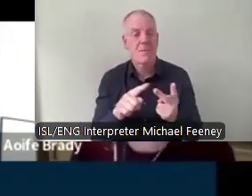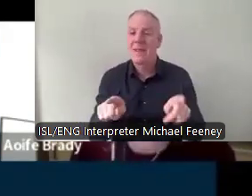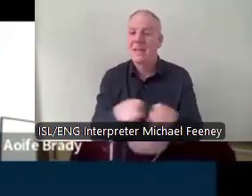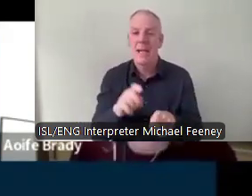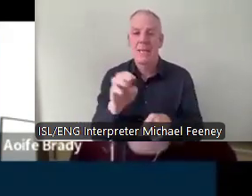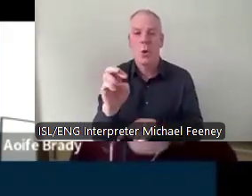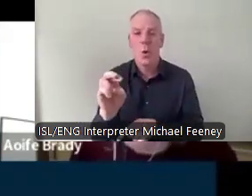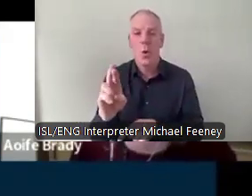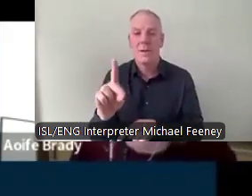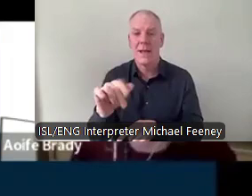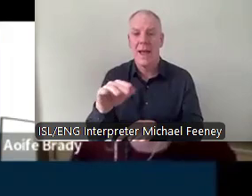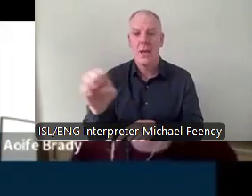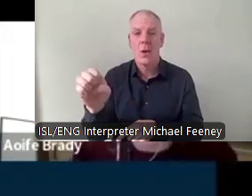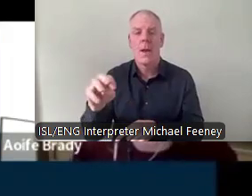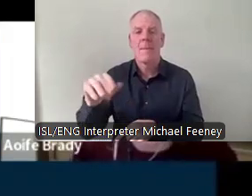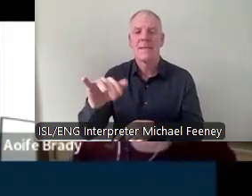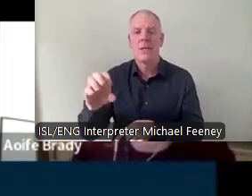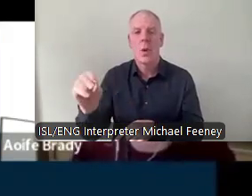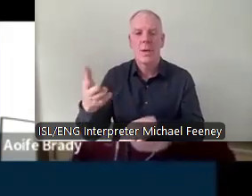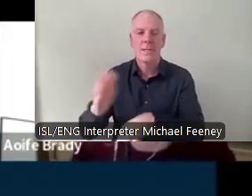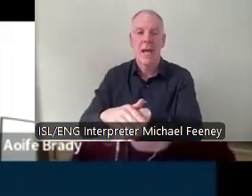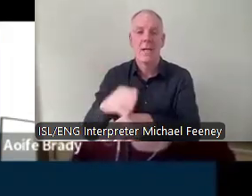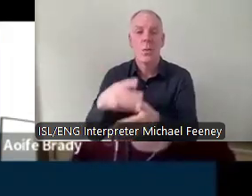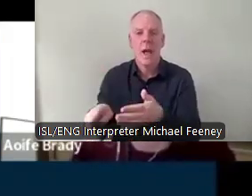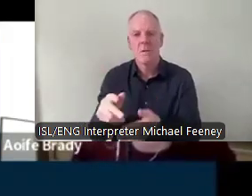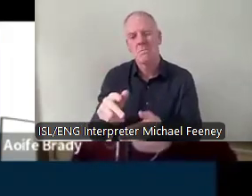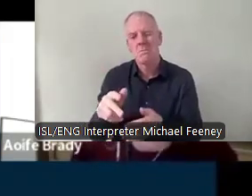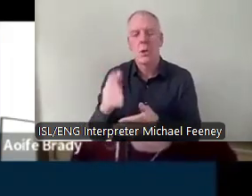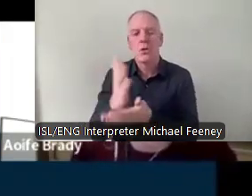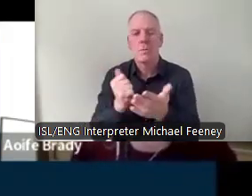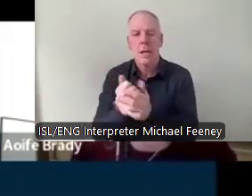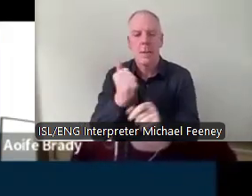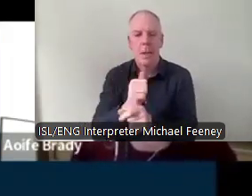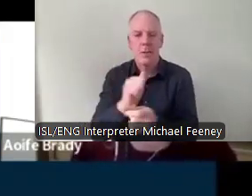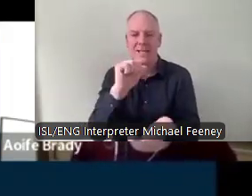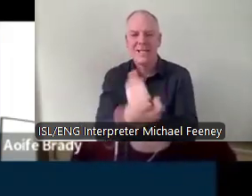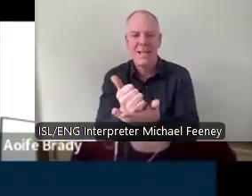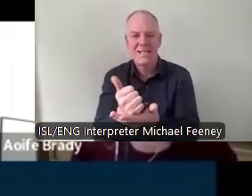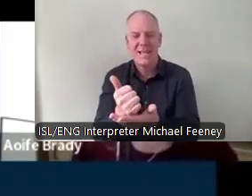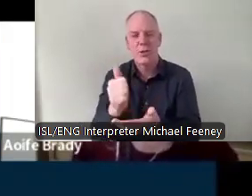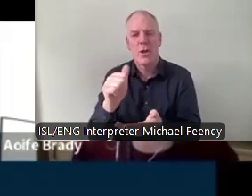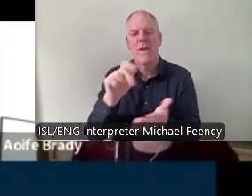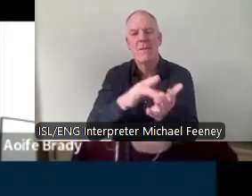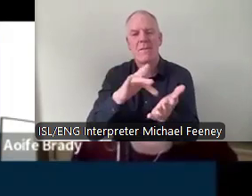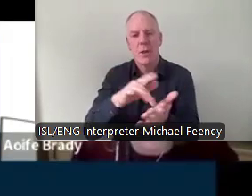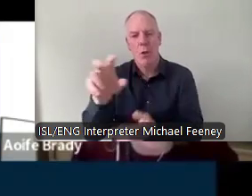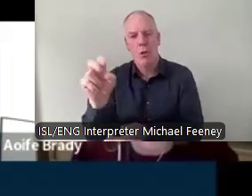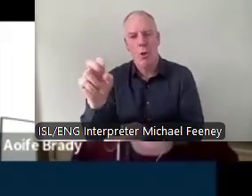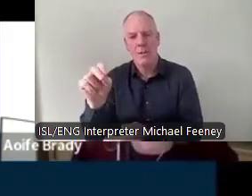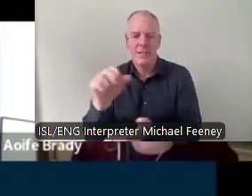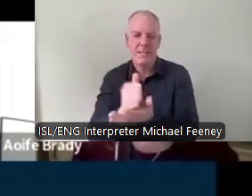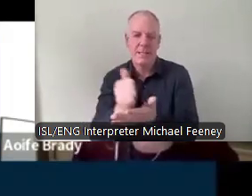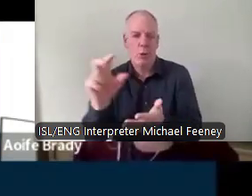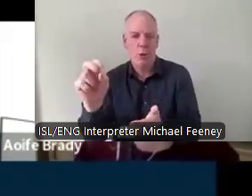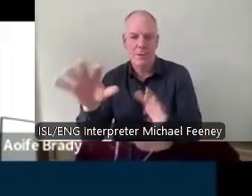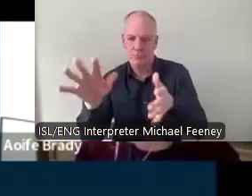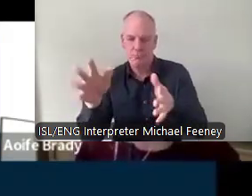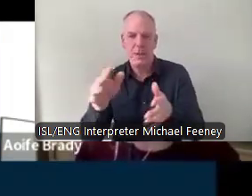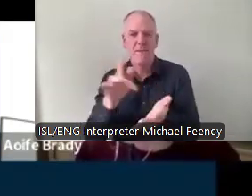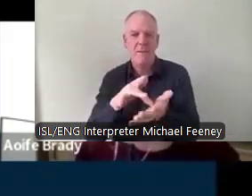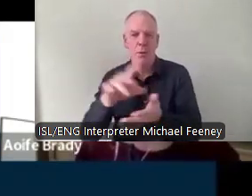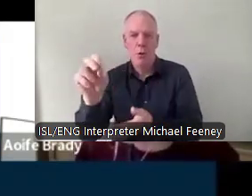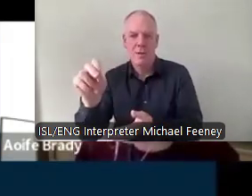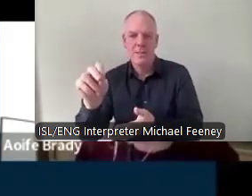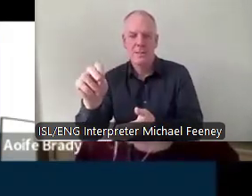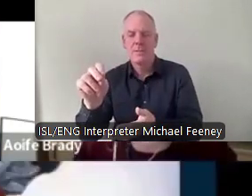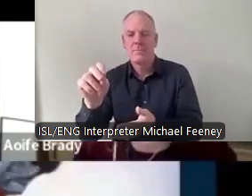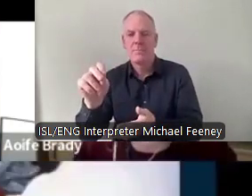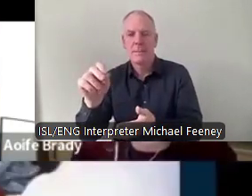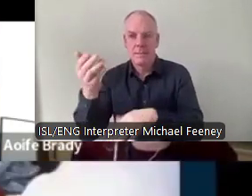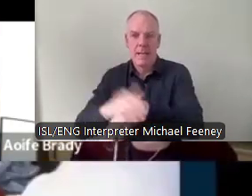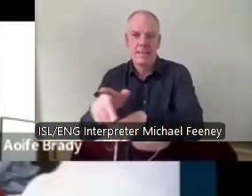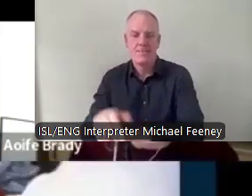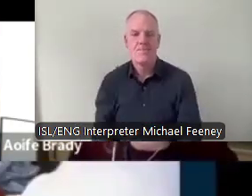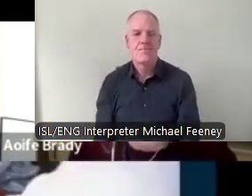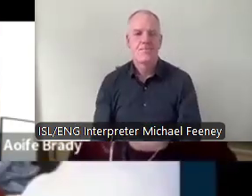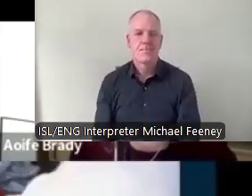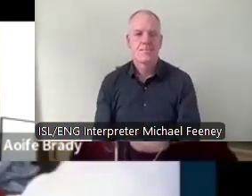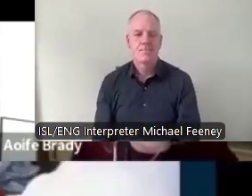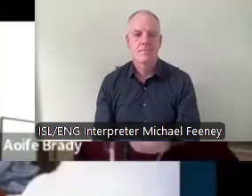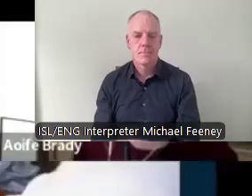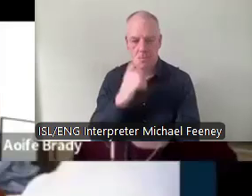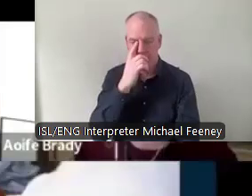Mazzolino died sometime during the third decade of the 16th century, a victim of the plague that at that time was rife in Ferrara. Over the course of his career,